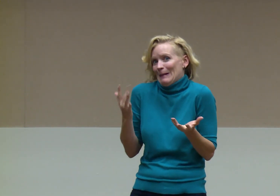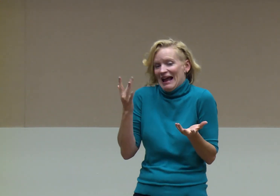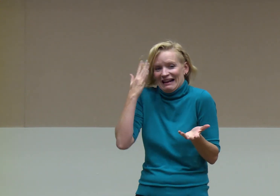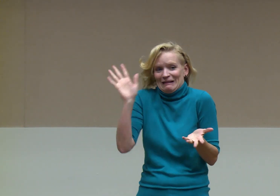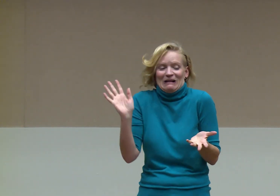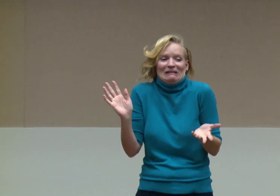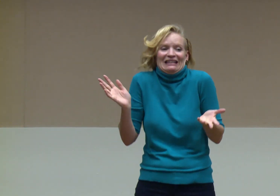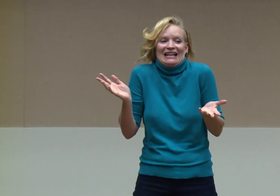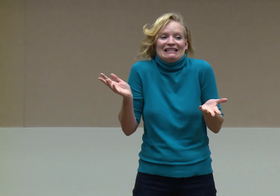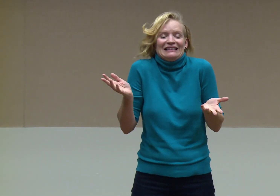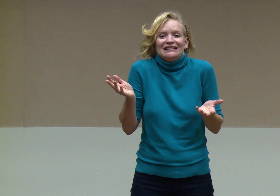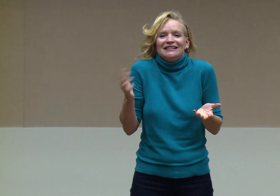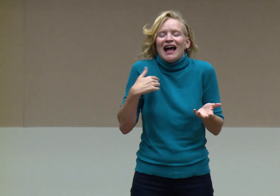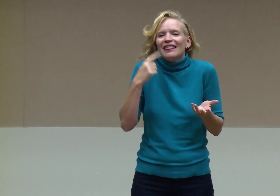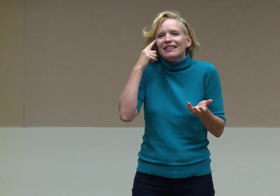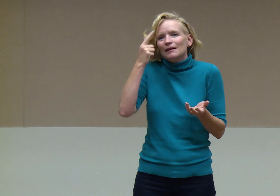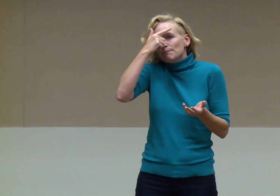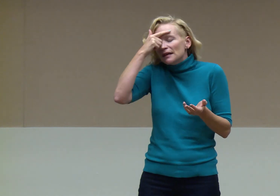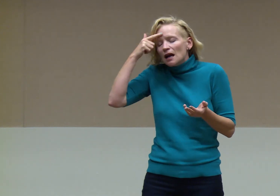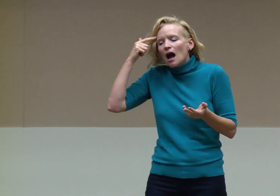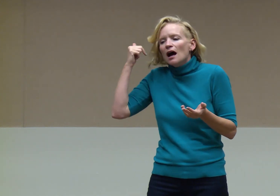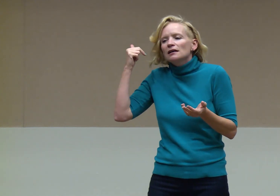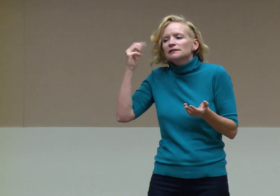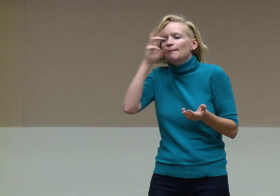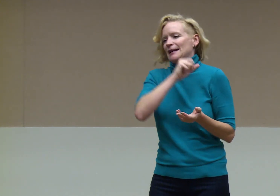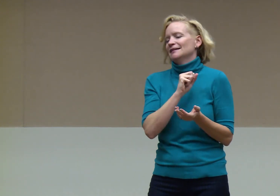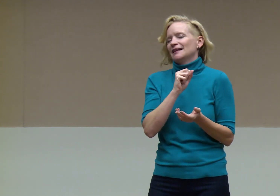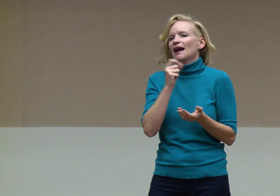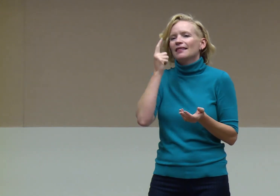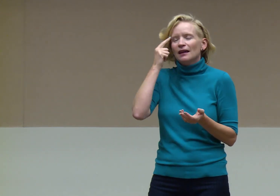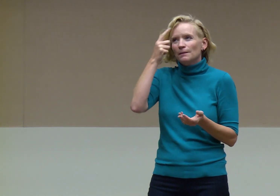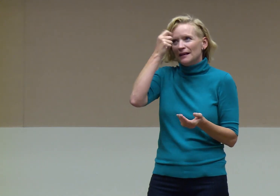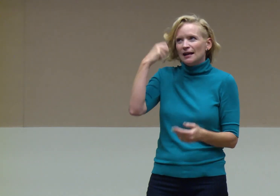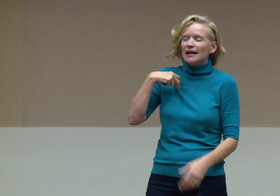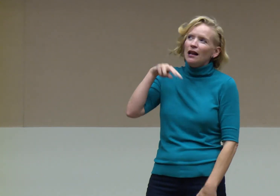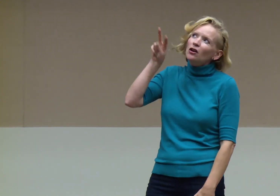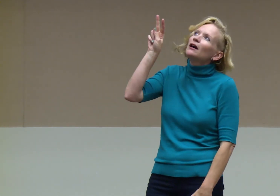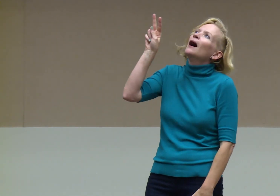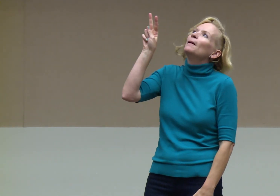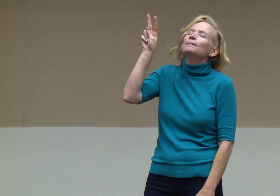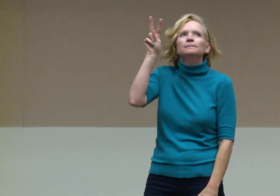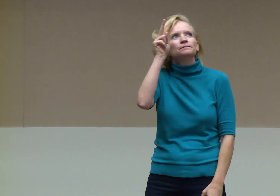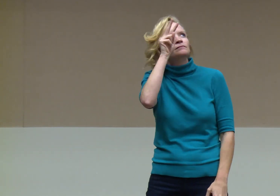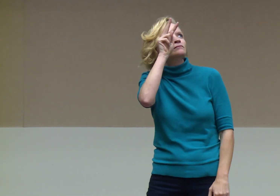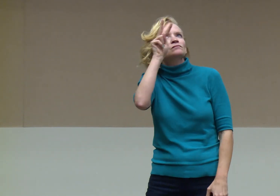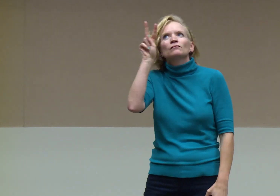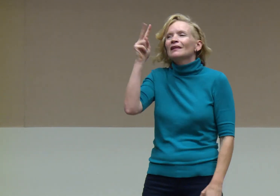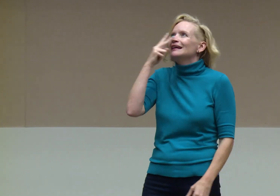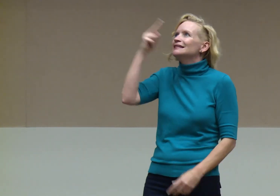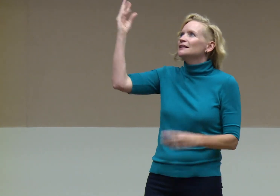I don't know why I did, but I always have. My best guess is because whenever I would look up,